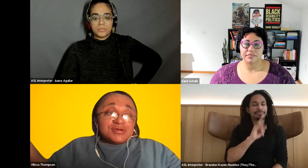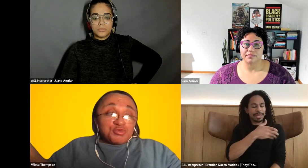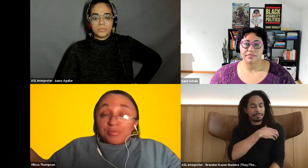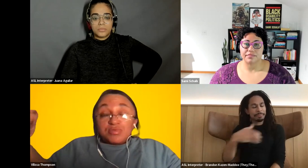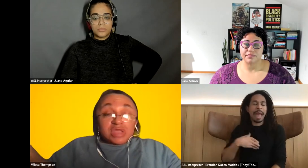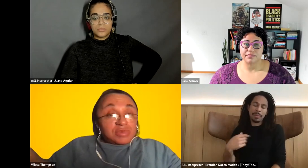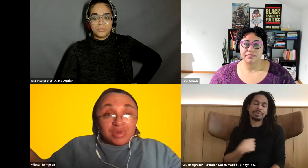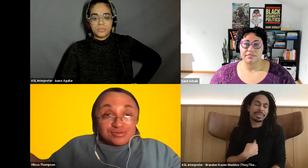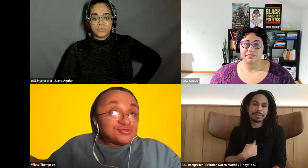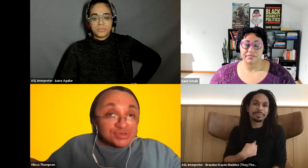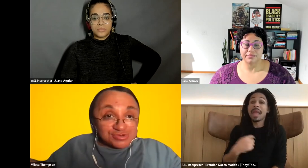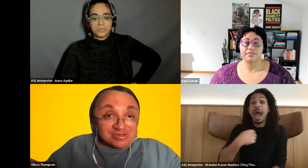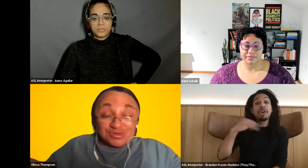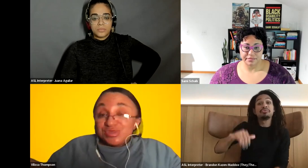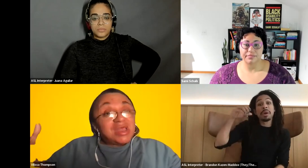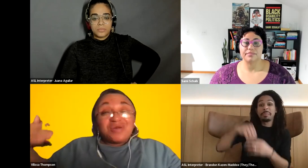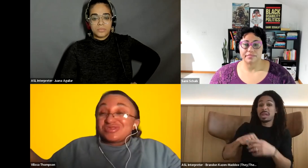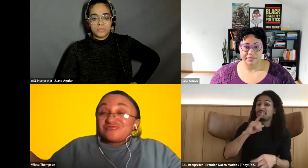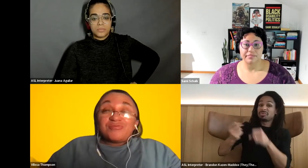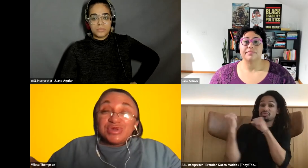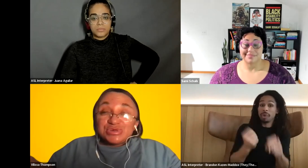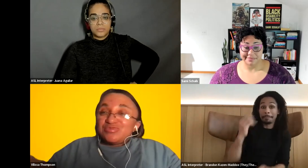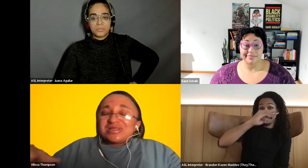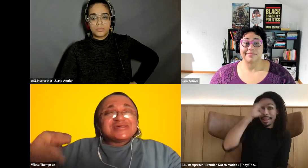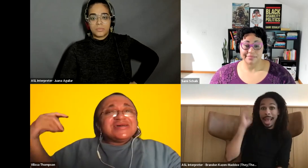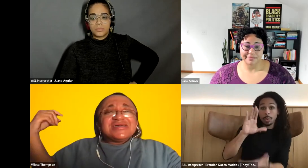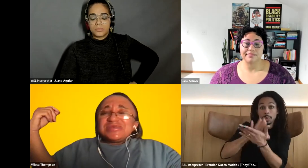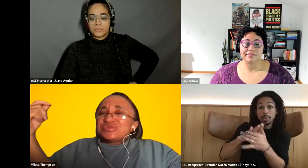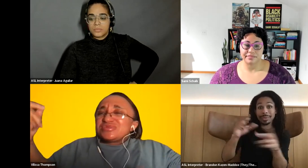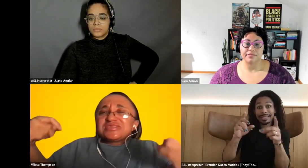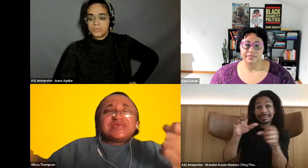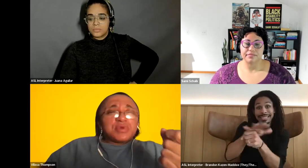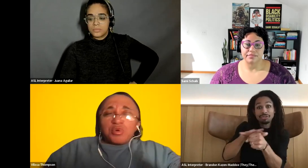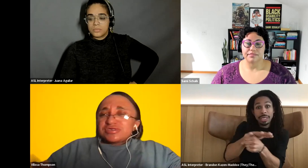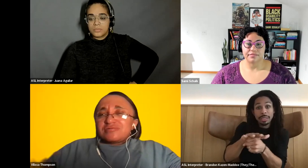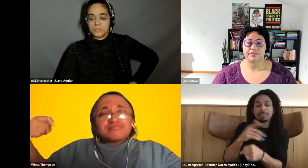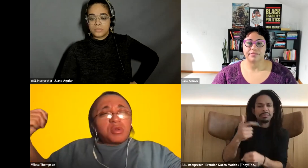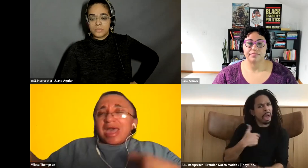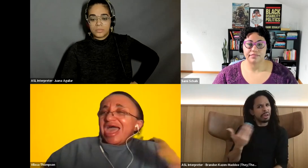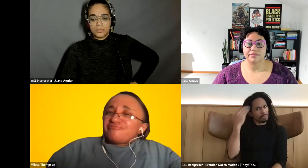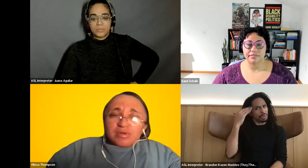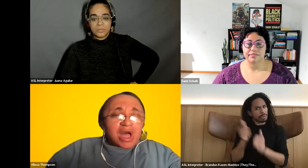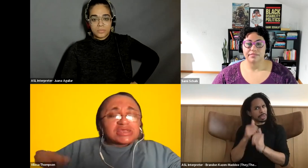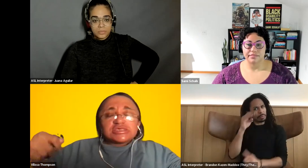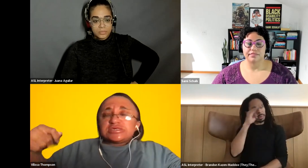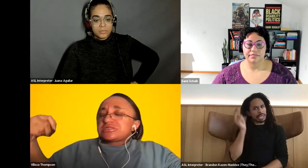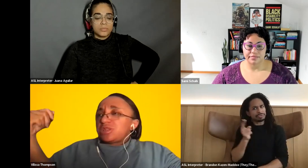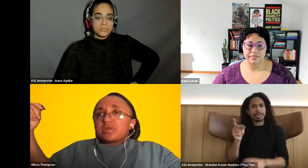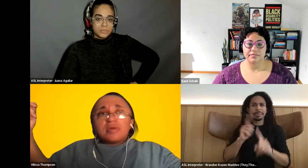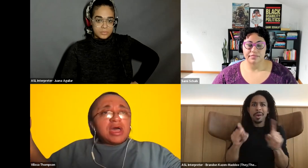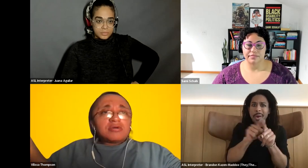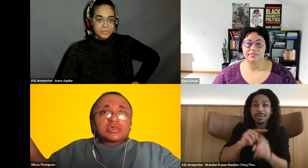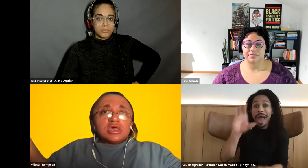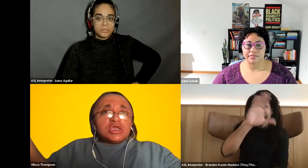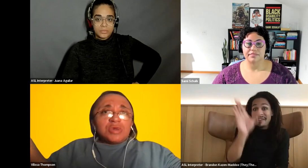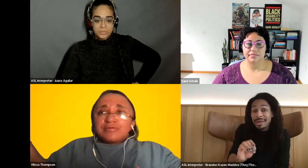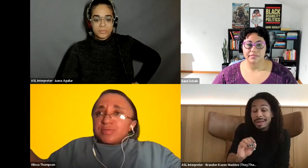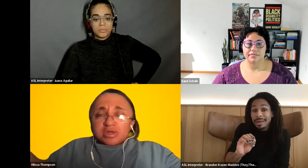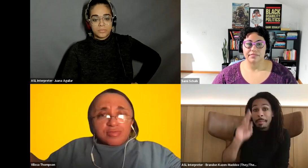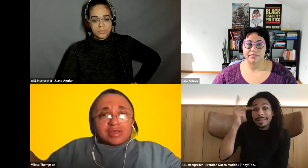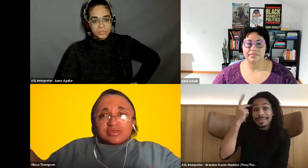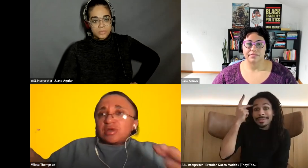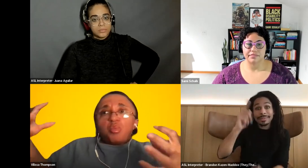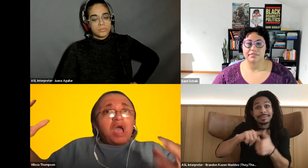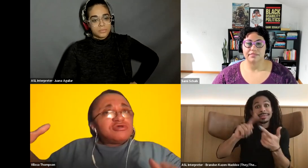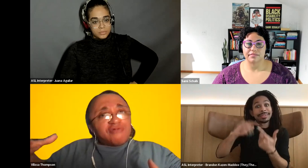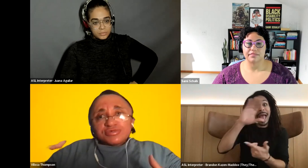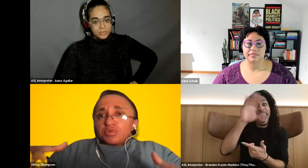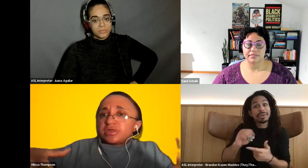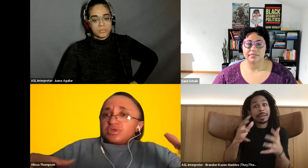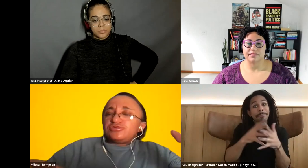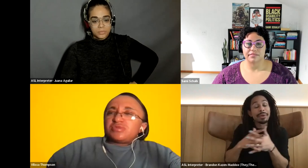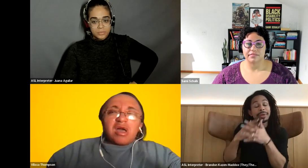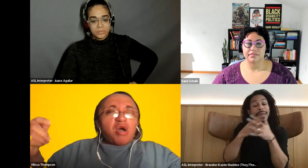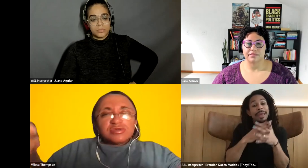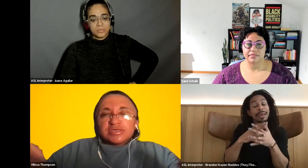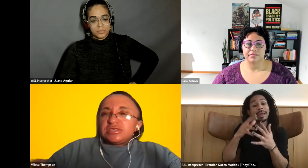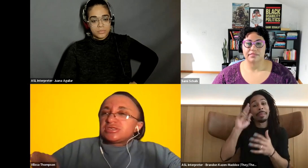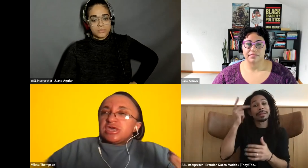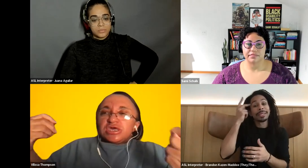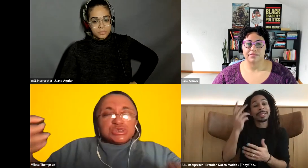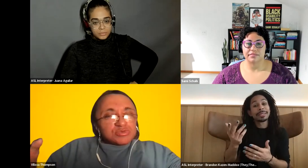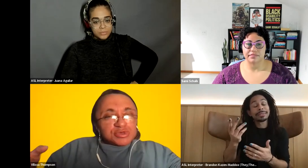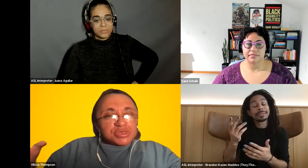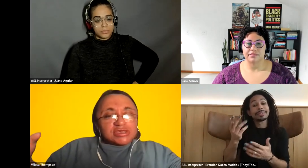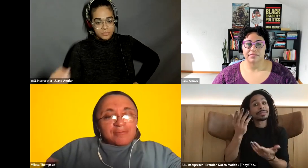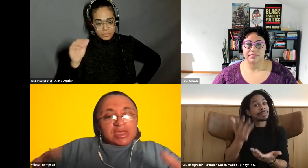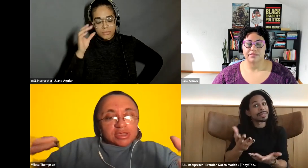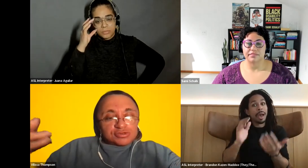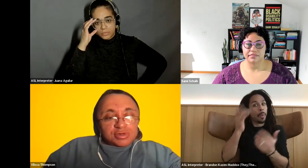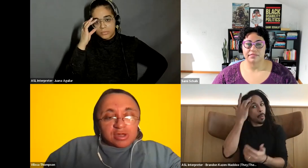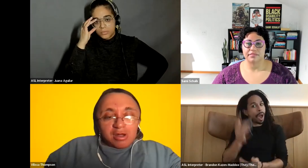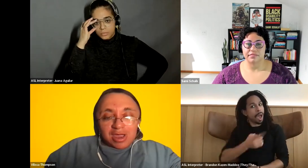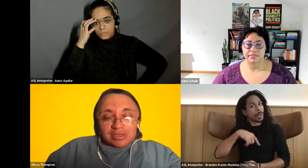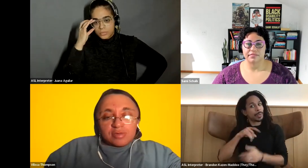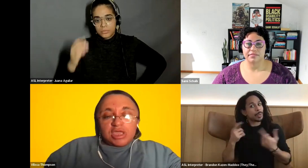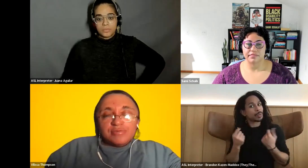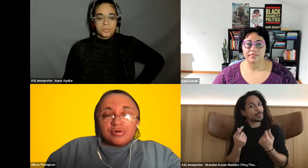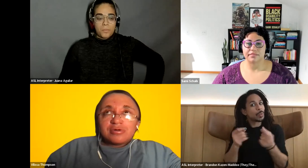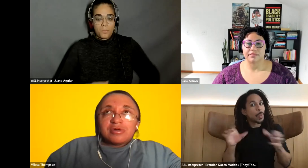Vilissa Thompson: grew up in a predominantly black school district. So it's not like I wasn't familiar, but getting to the deeper points of learn about African politics, learning about..You know the American politics while you vote the way that we do, like all these instrumental things that make us who we are as a people.